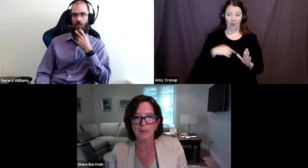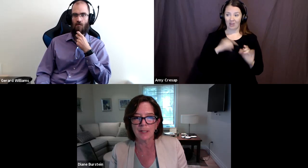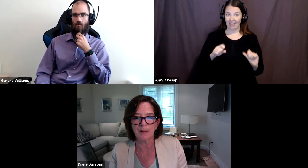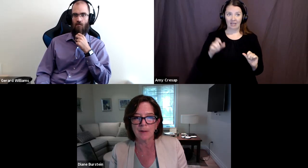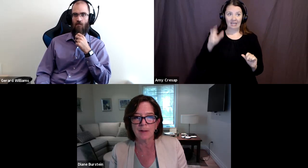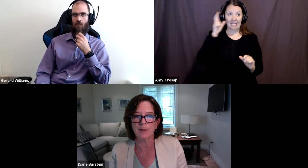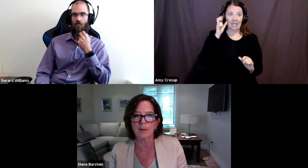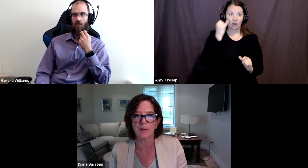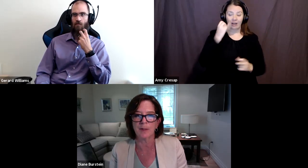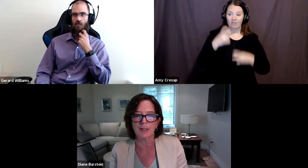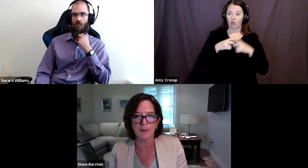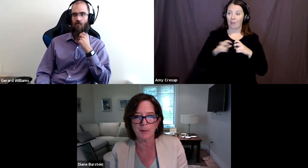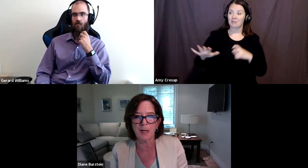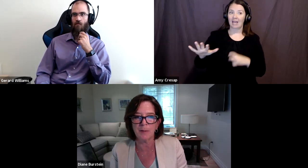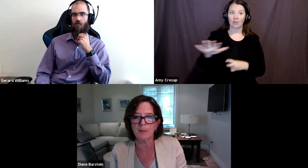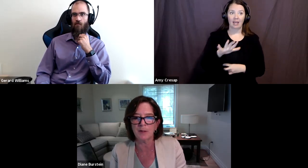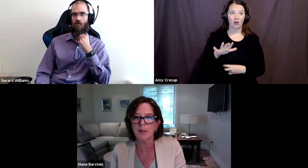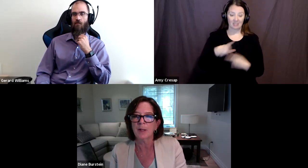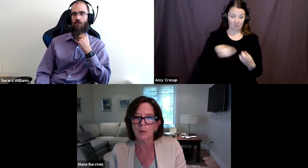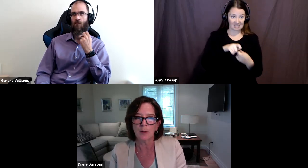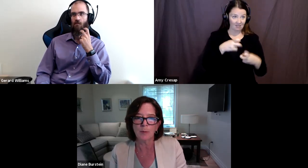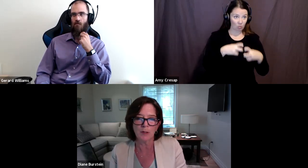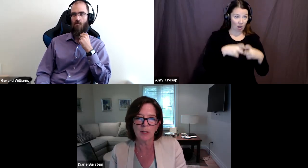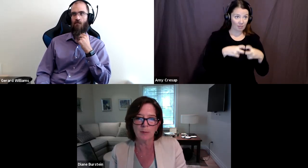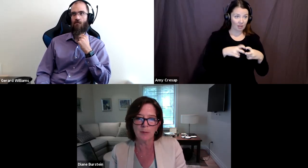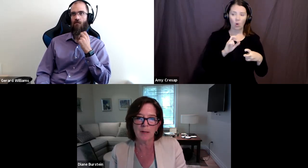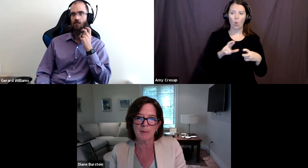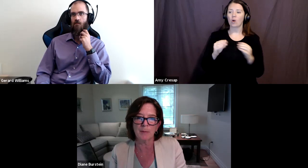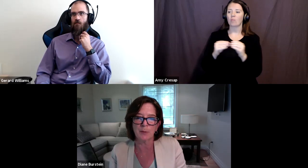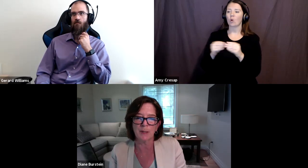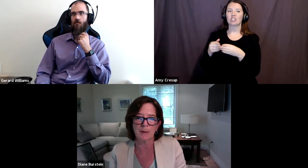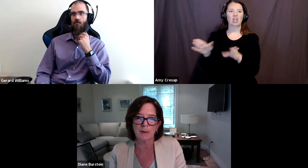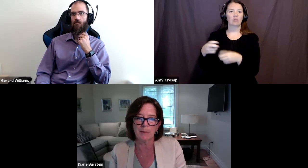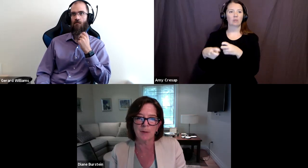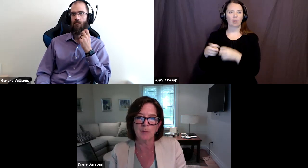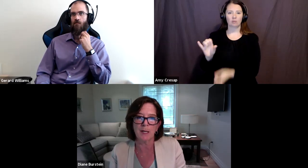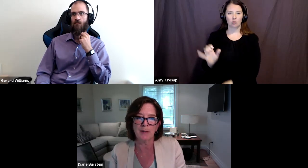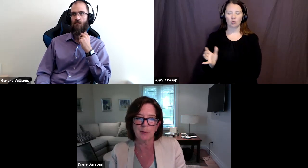problems out there either specific problems or more general problems with compliance with